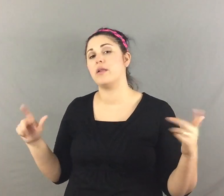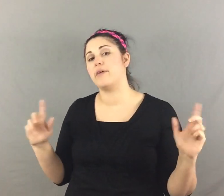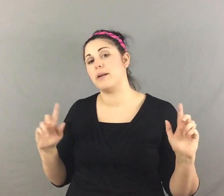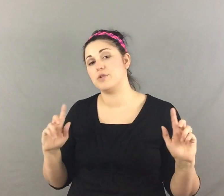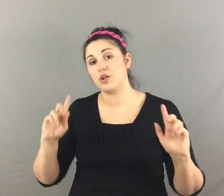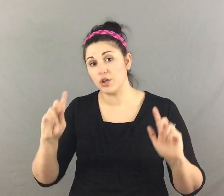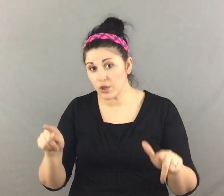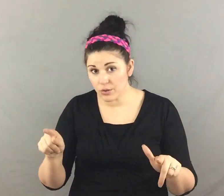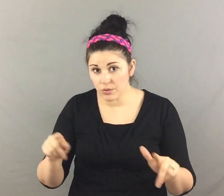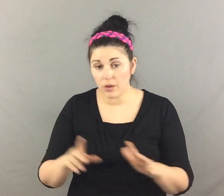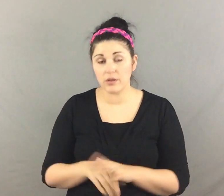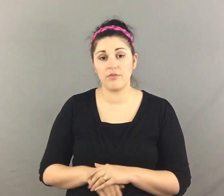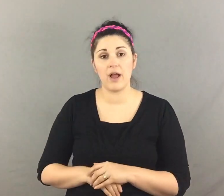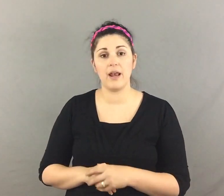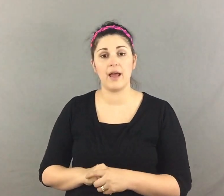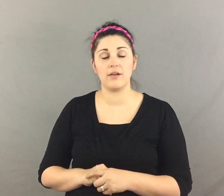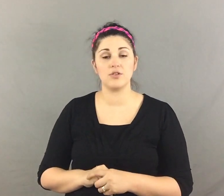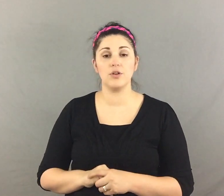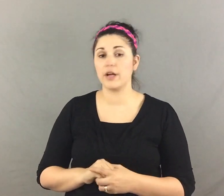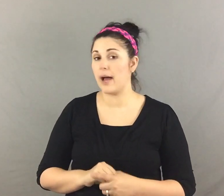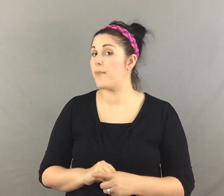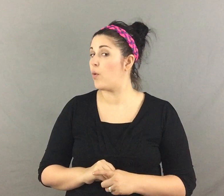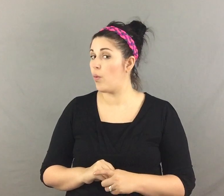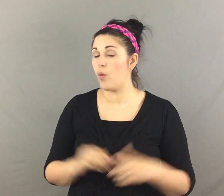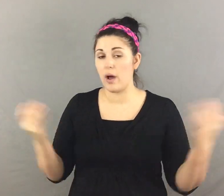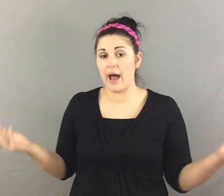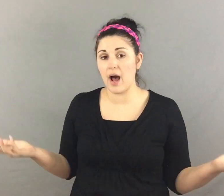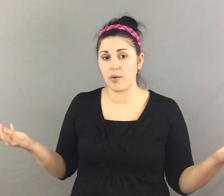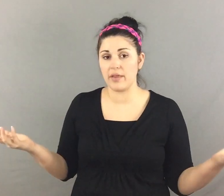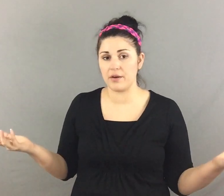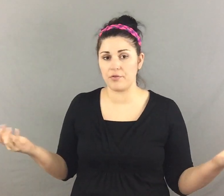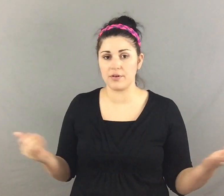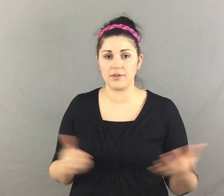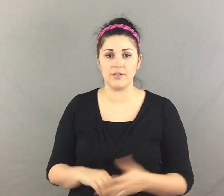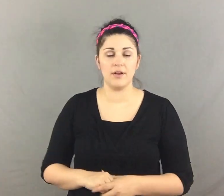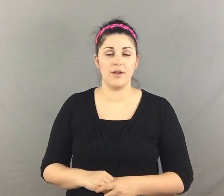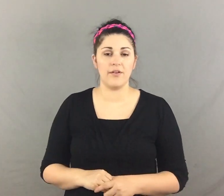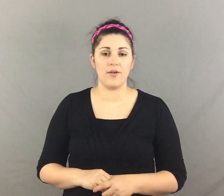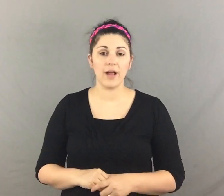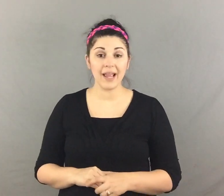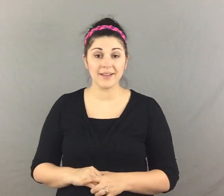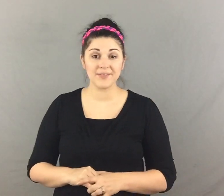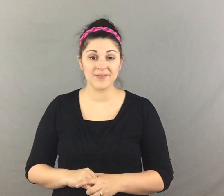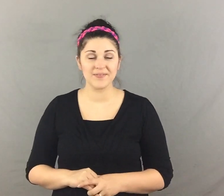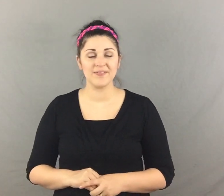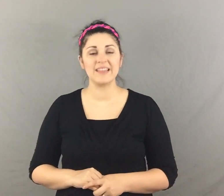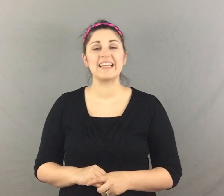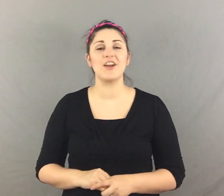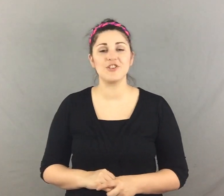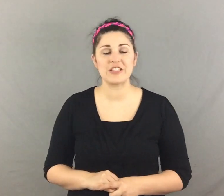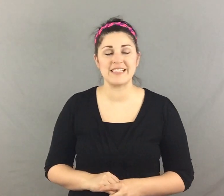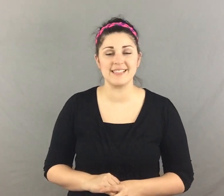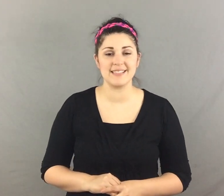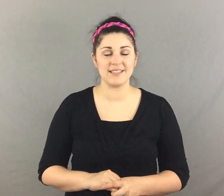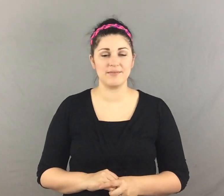I'll leave that up to you to find out to look up. How are they different? Okay, here's your sentence.